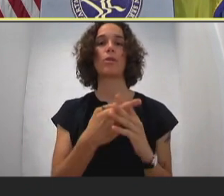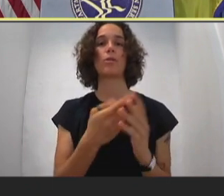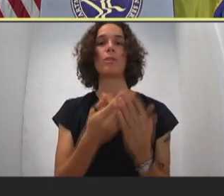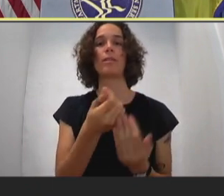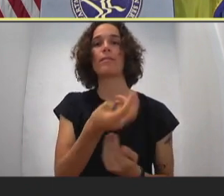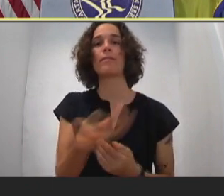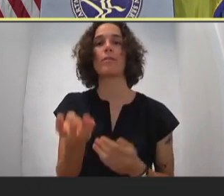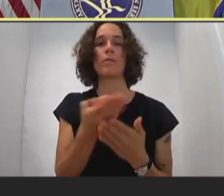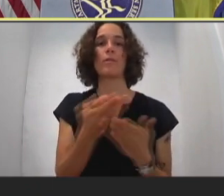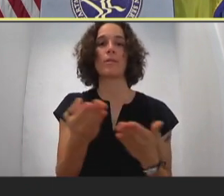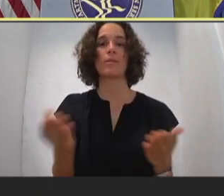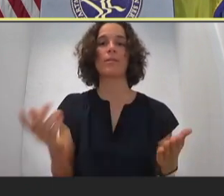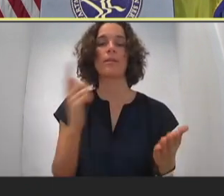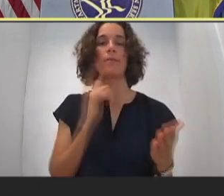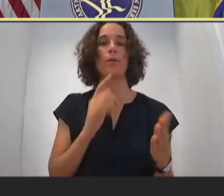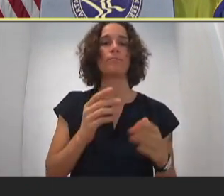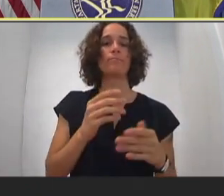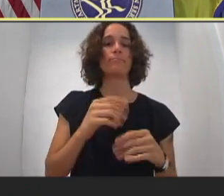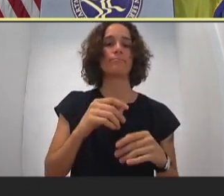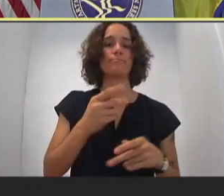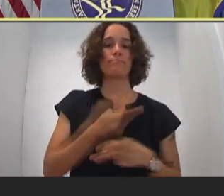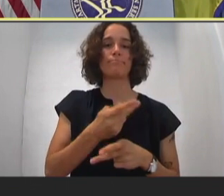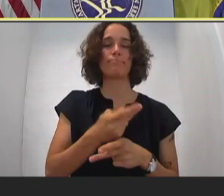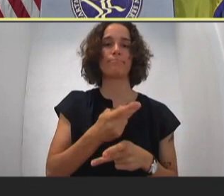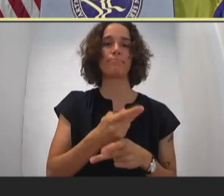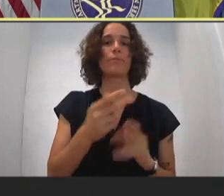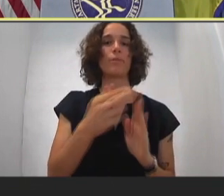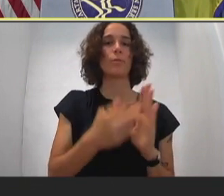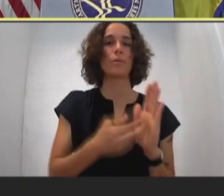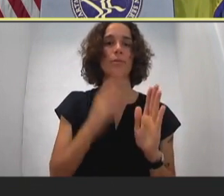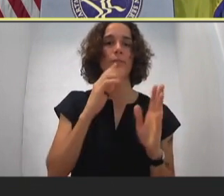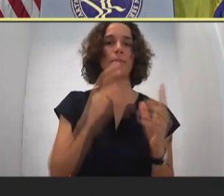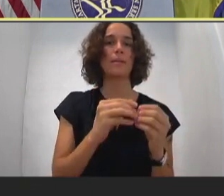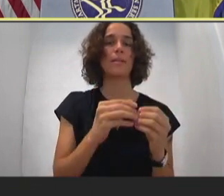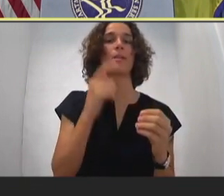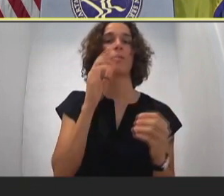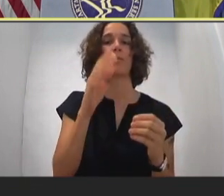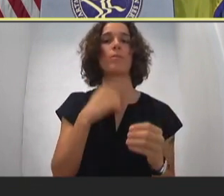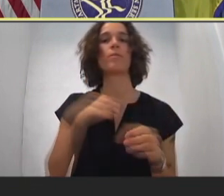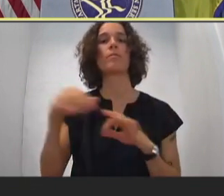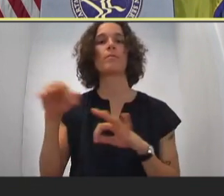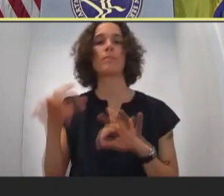of the minutes from the June 13th-14th meeting, followed by a high-level overview of our agenda.